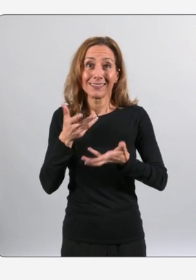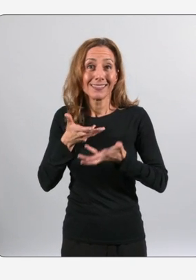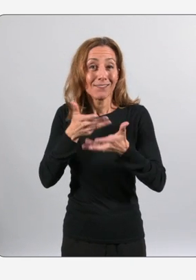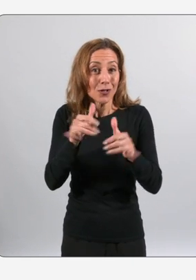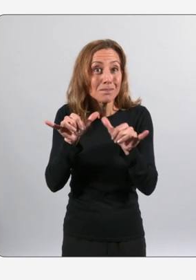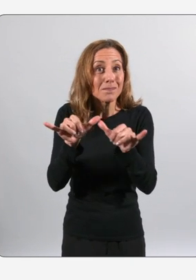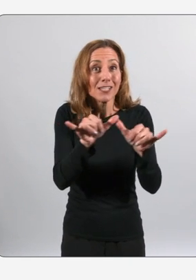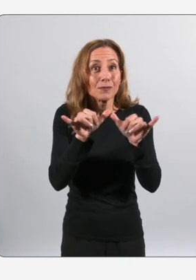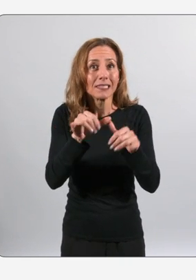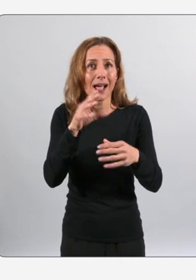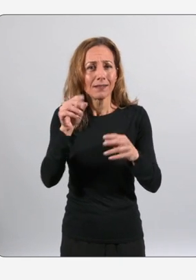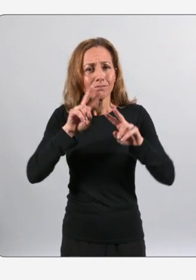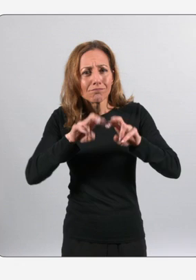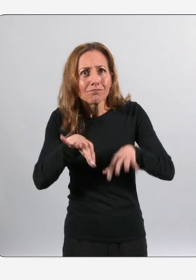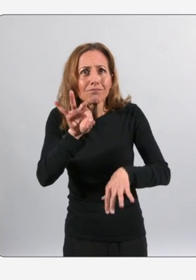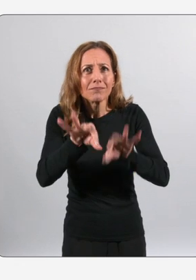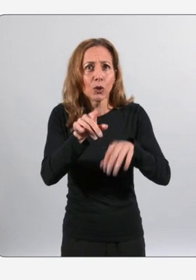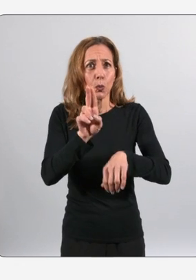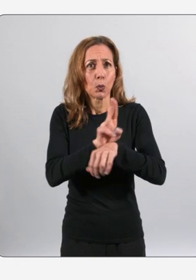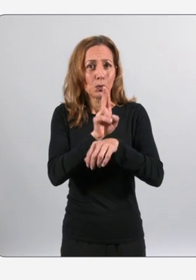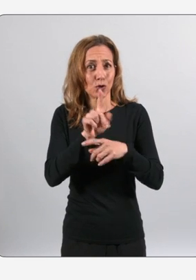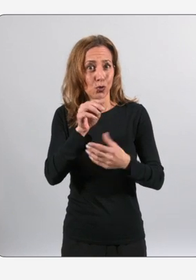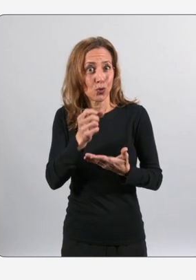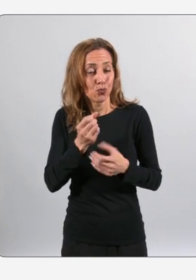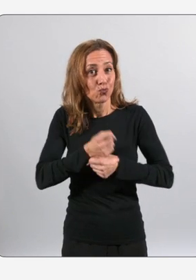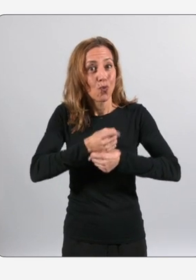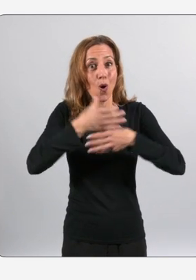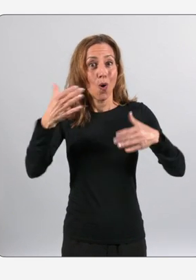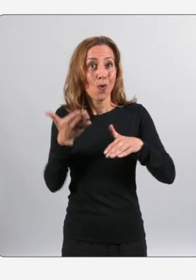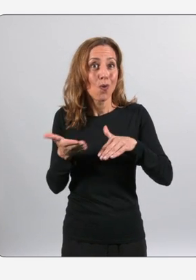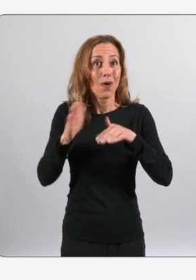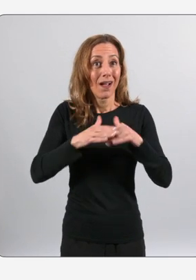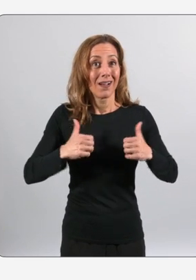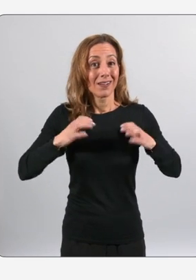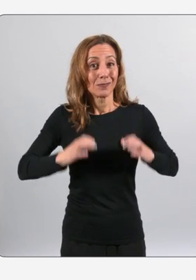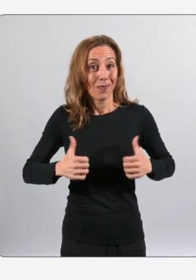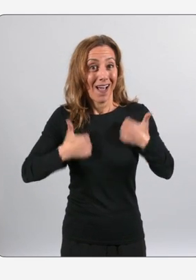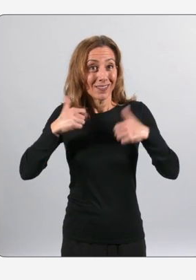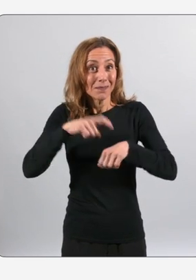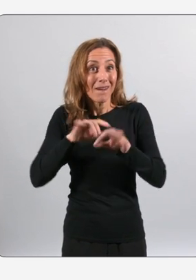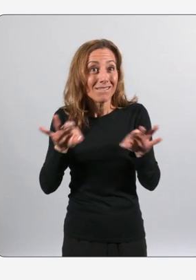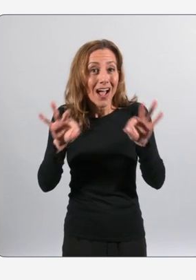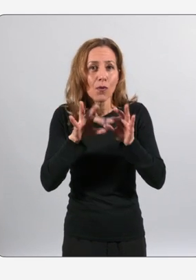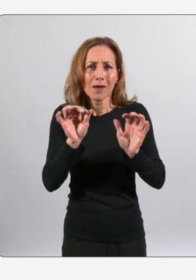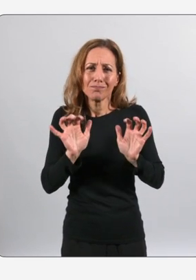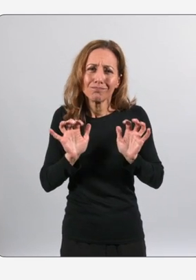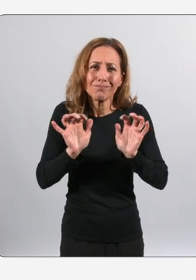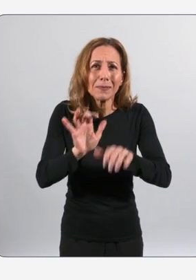use to grow customer lifetime value and propel your business into an era of next level growth.